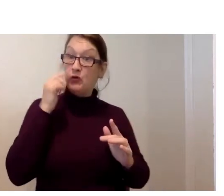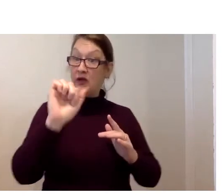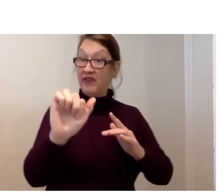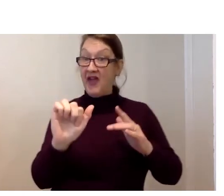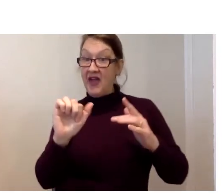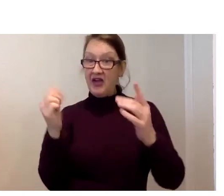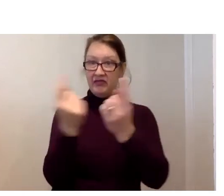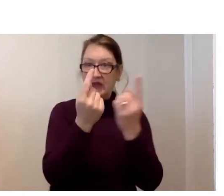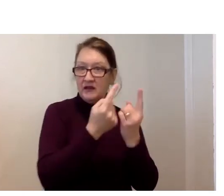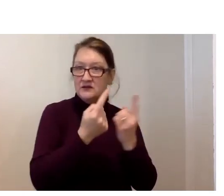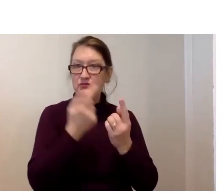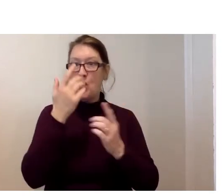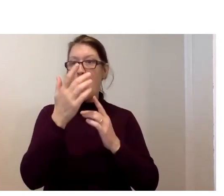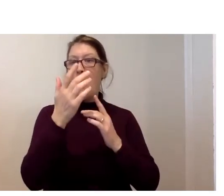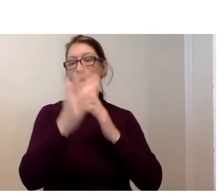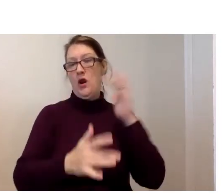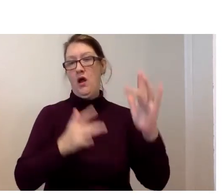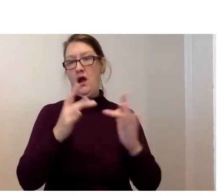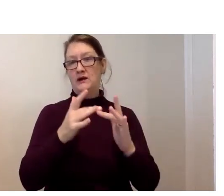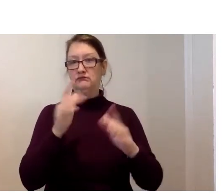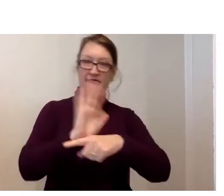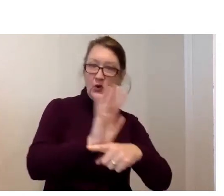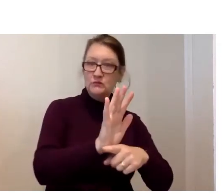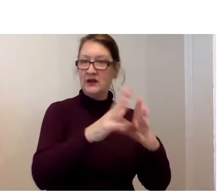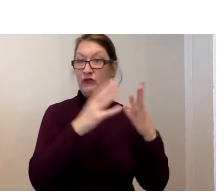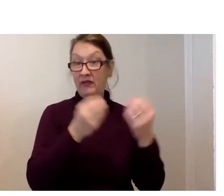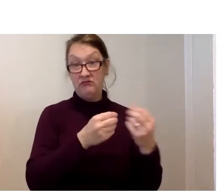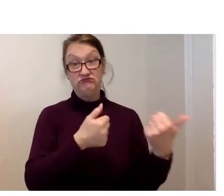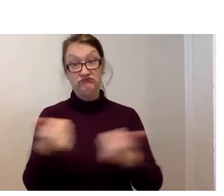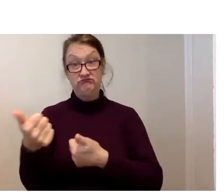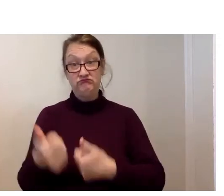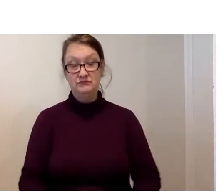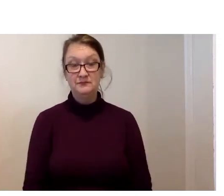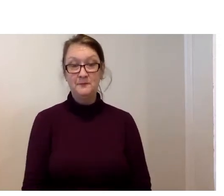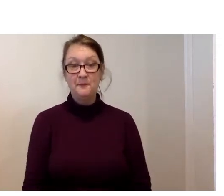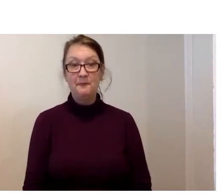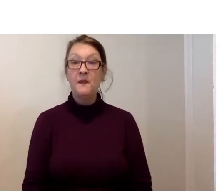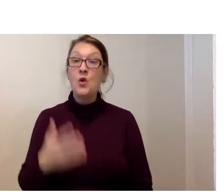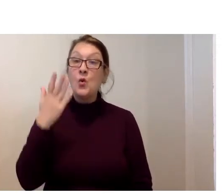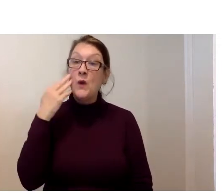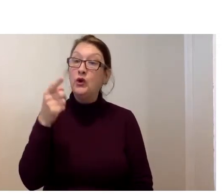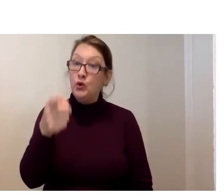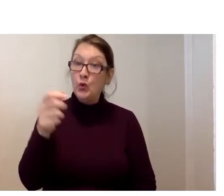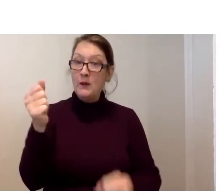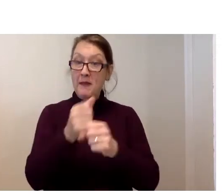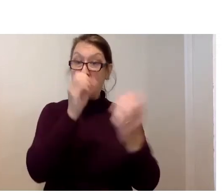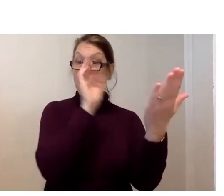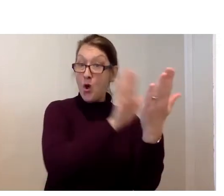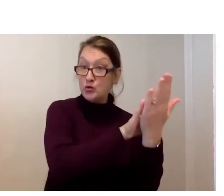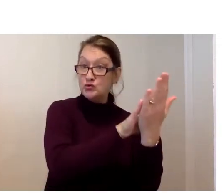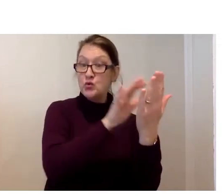So when you are making a post, trying to look at content include